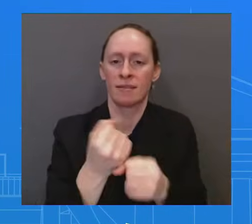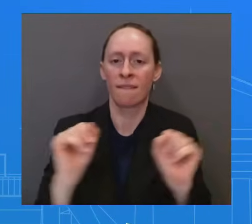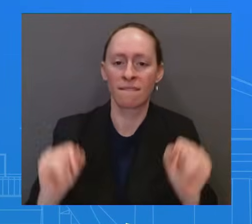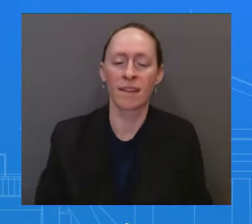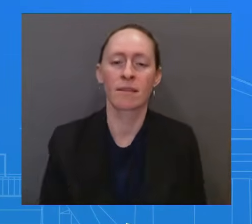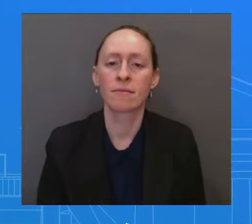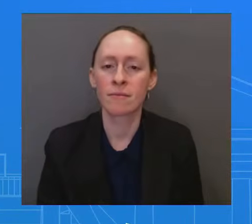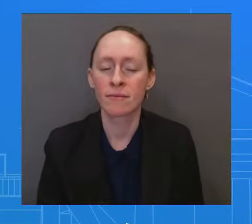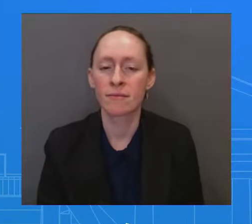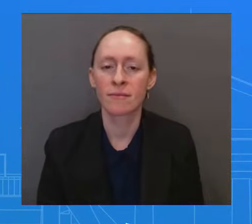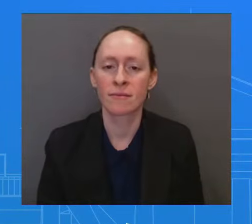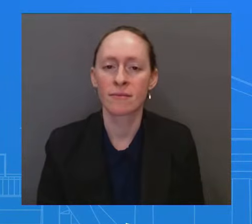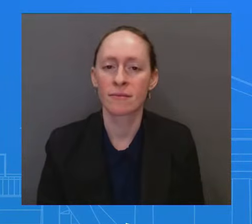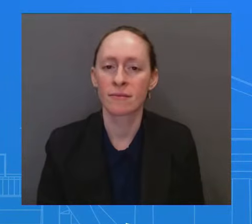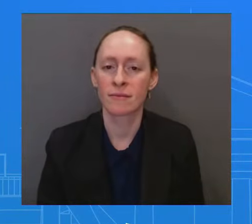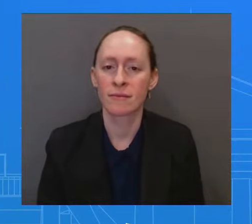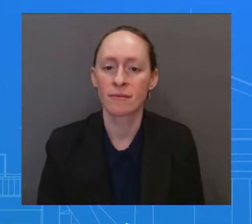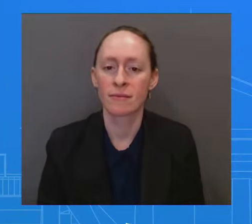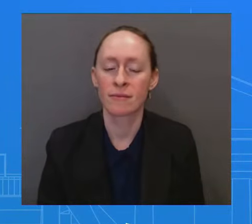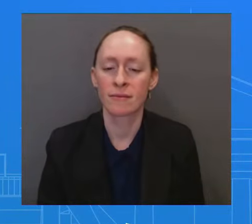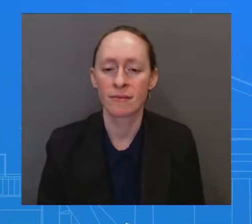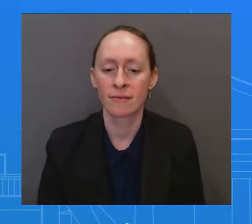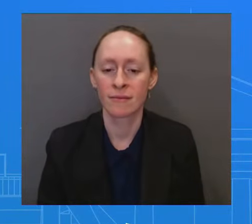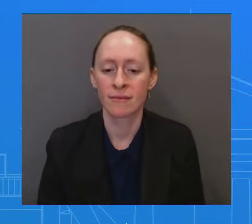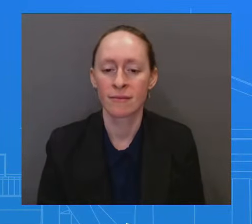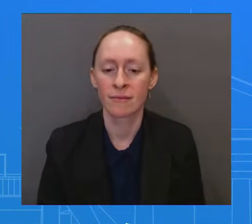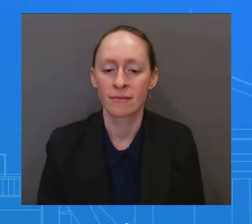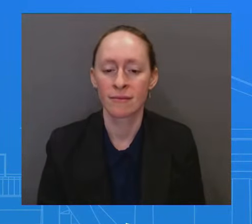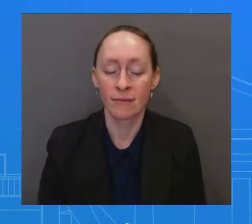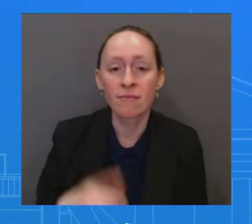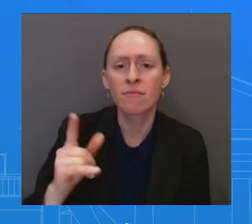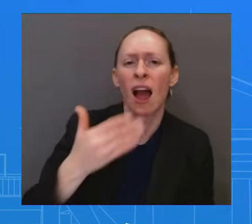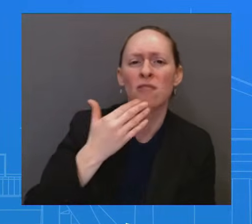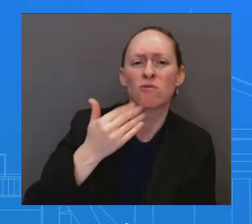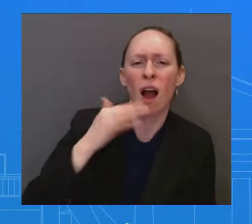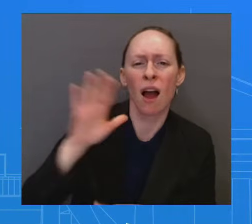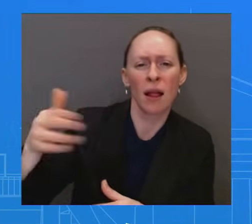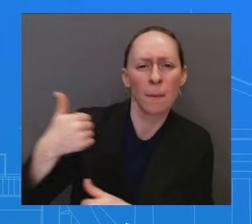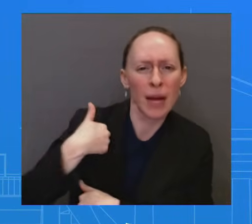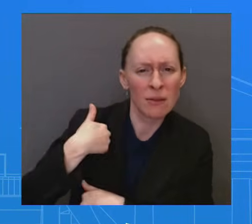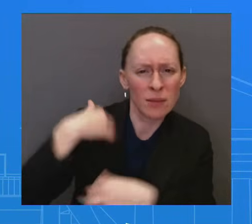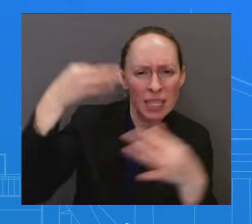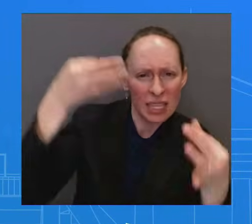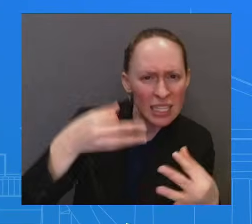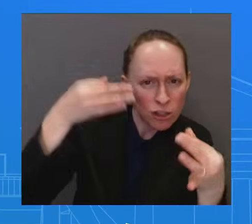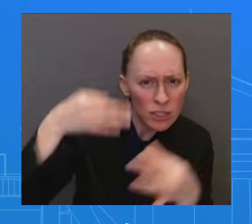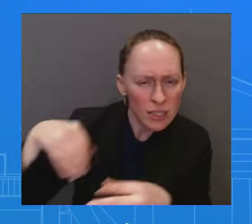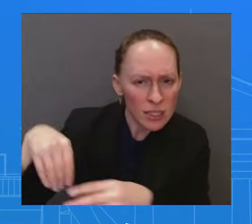Have there been any recent conversations with the President and members of Congress who have been critical and --